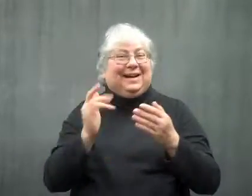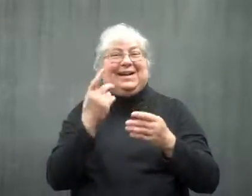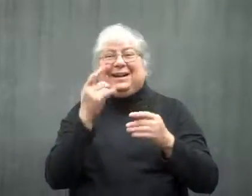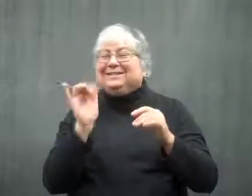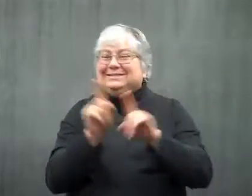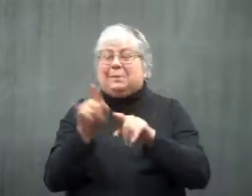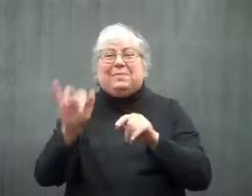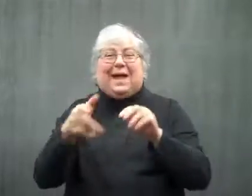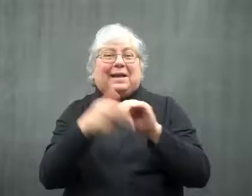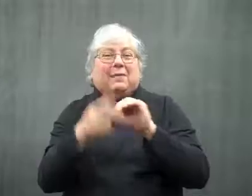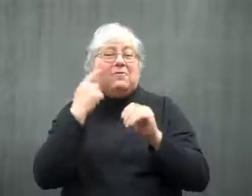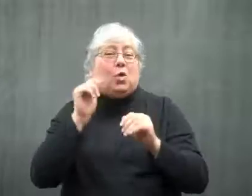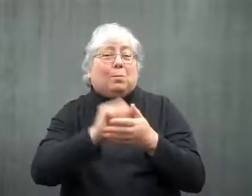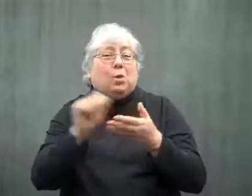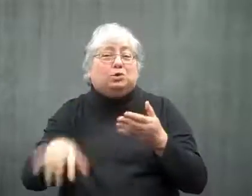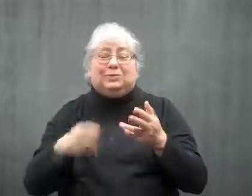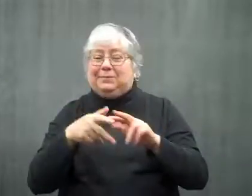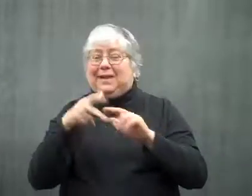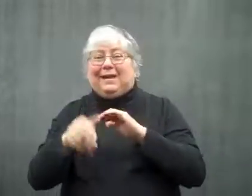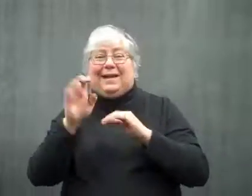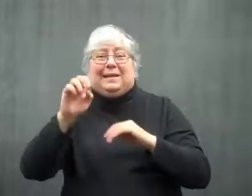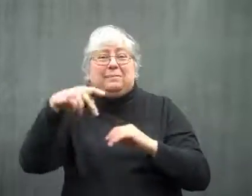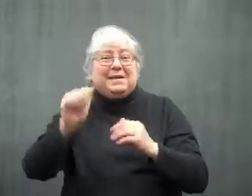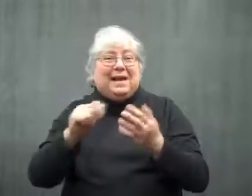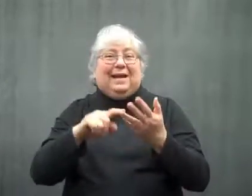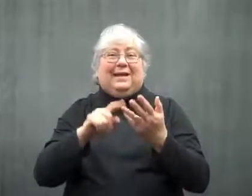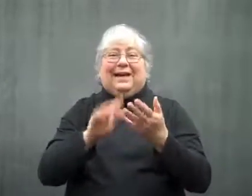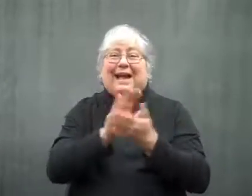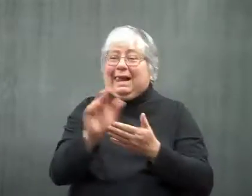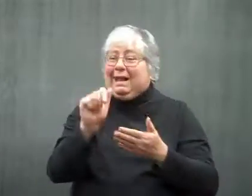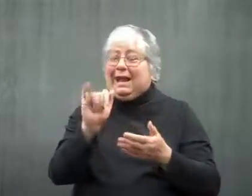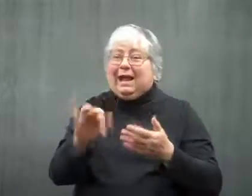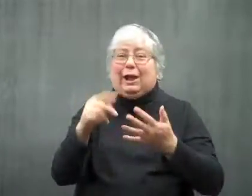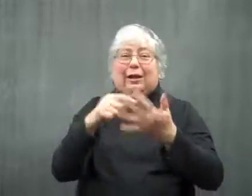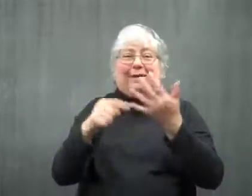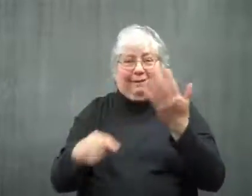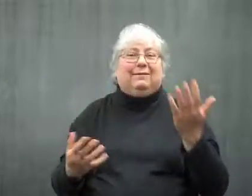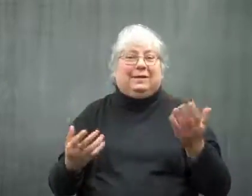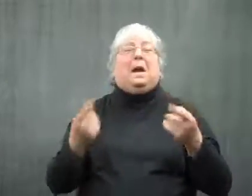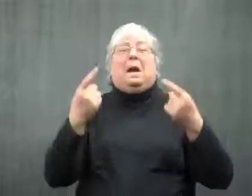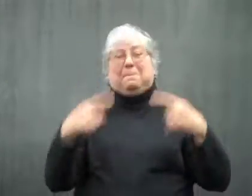Among them were the cuts for abortion funding and EPA and clean air.